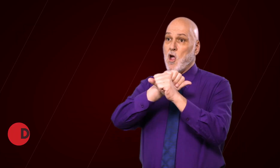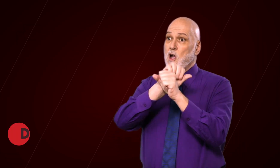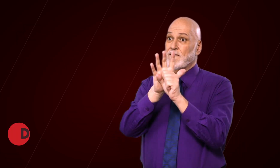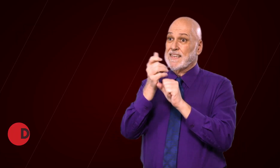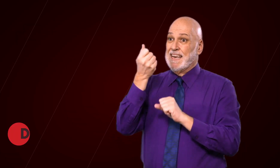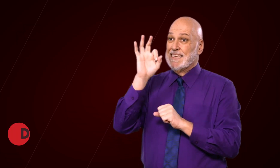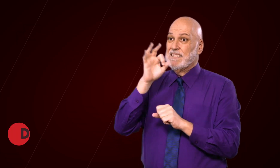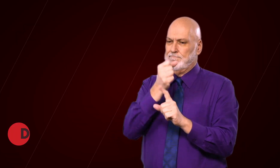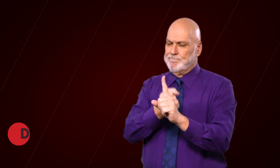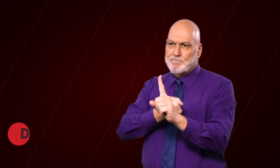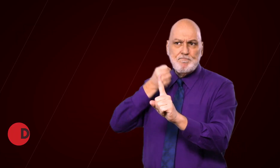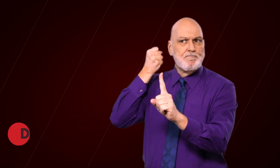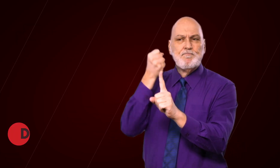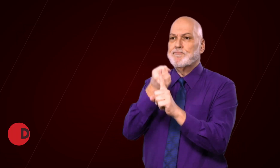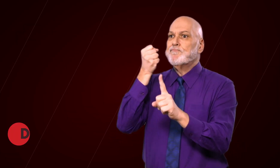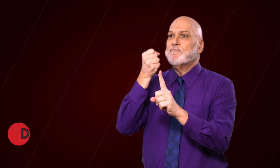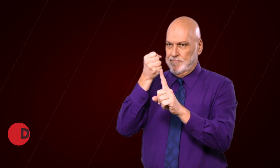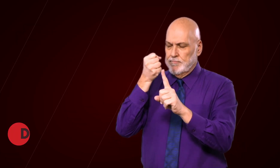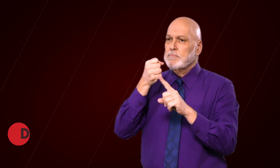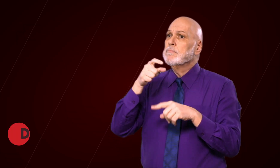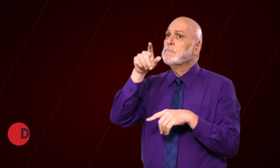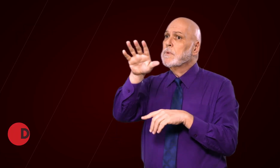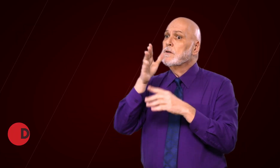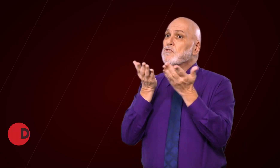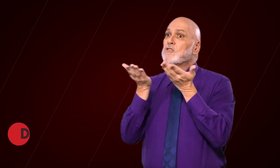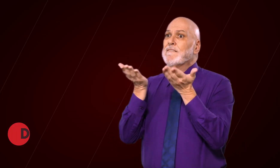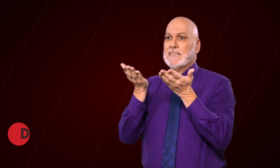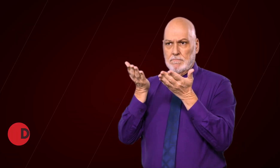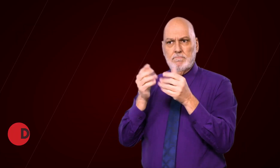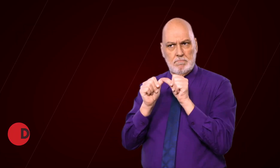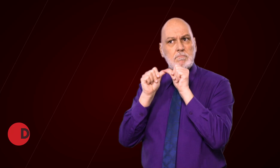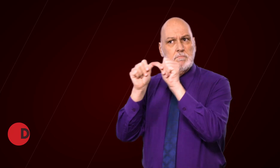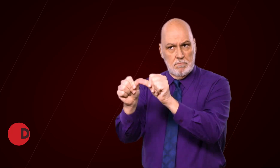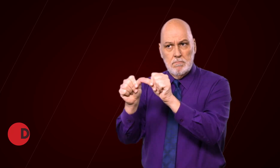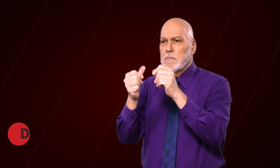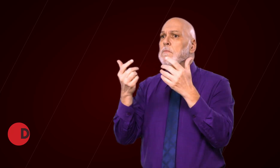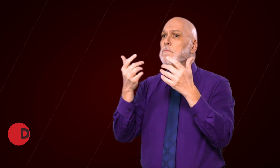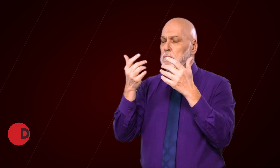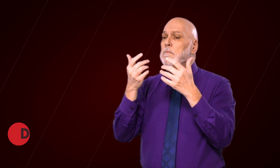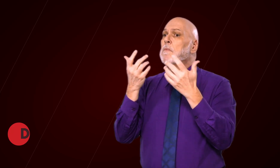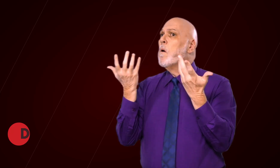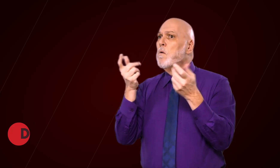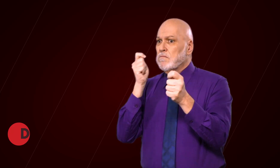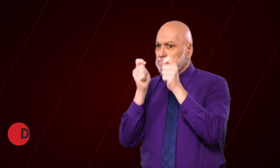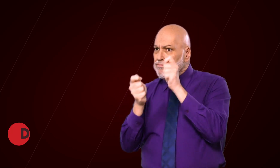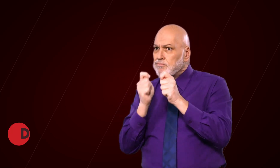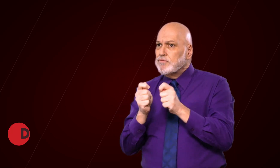[Anselmo]: Are you providing new services as result of demand,